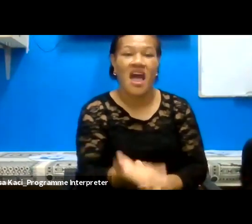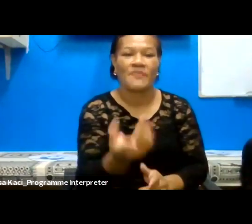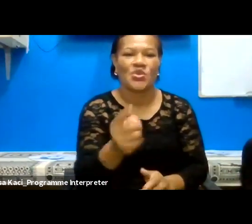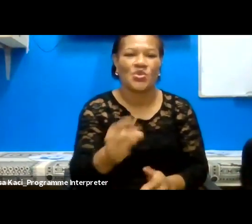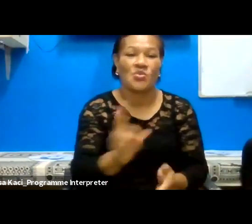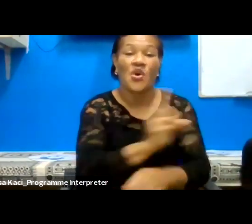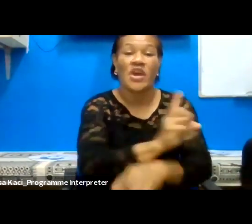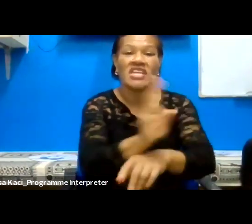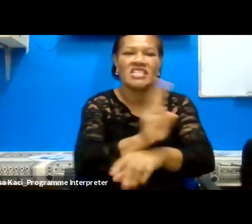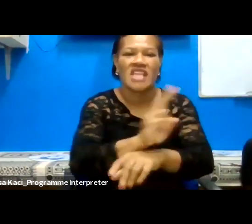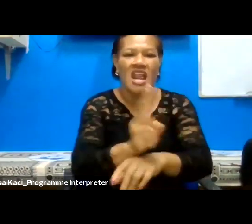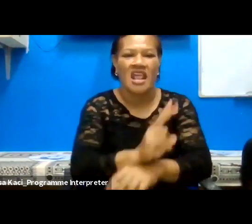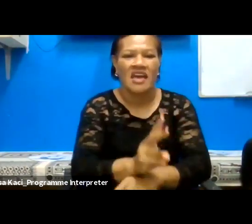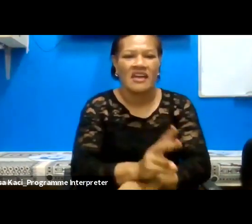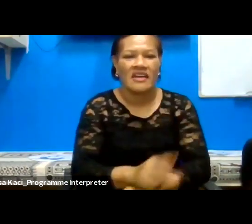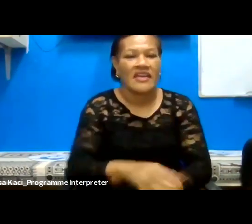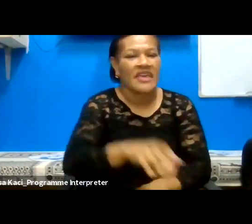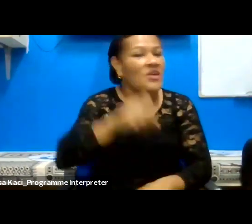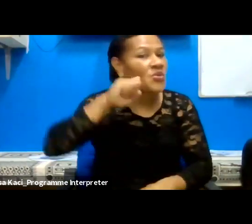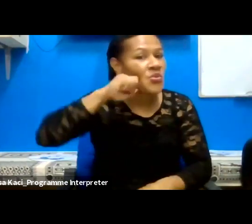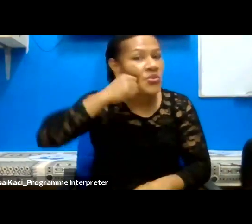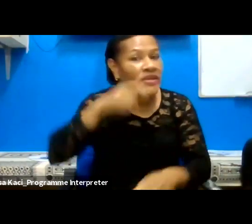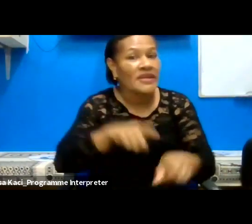that despit